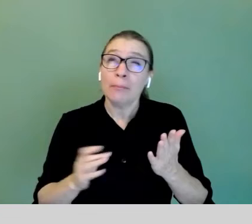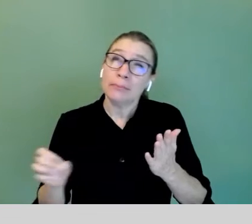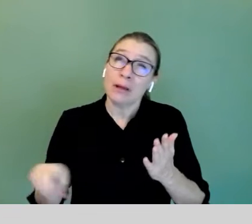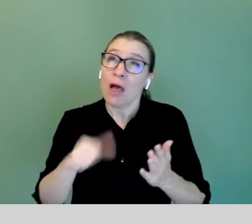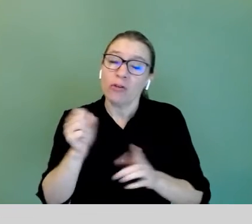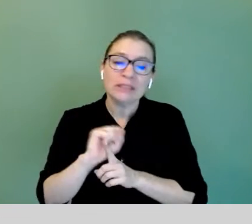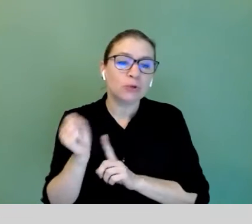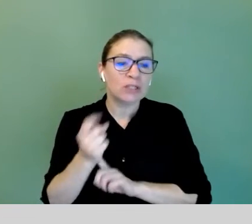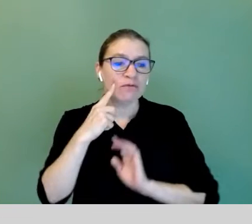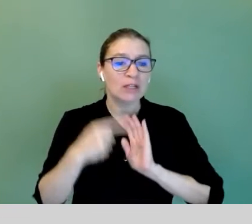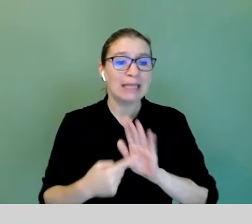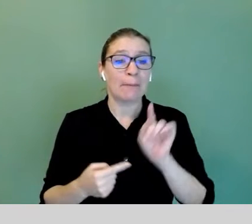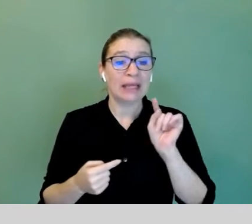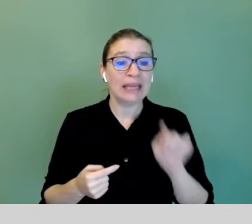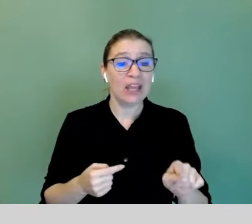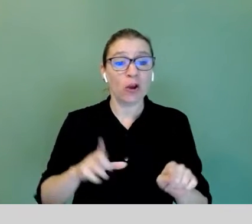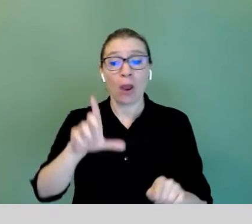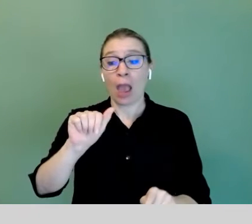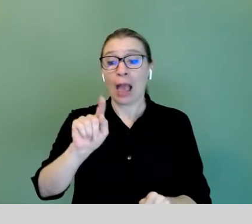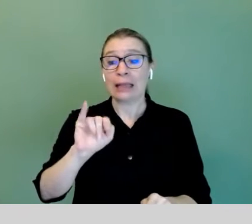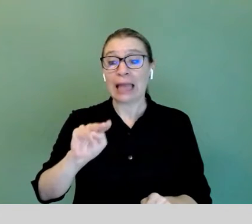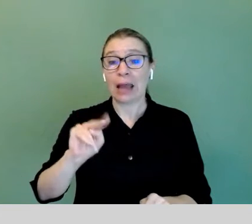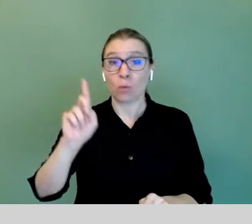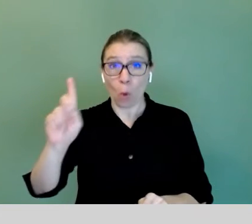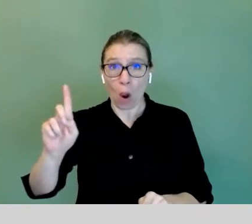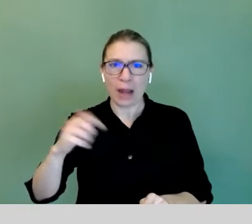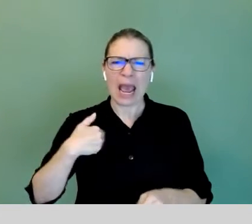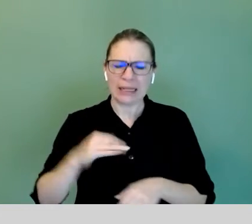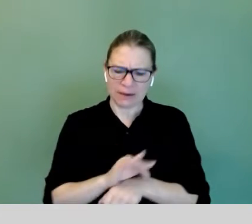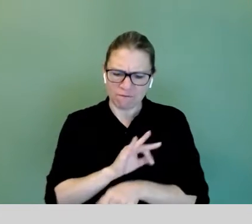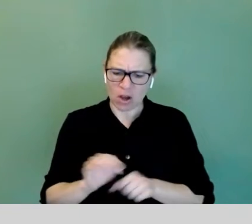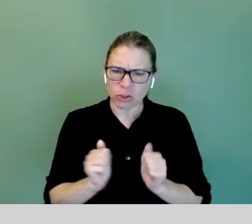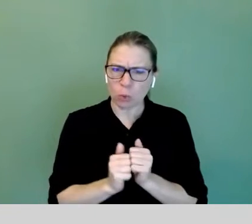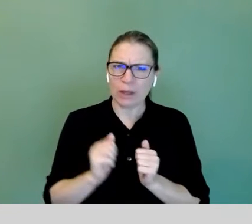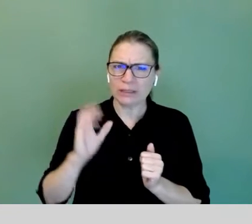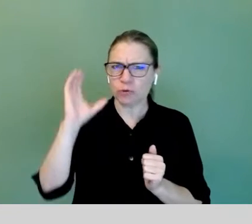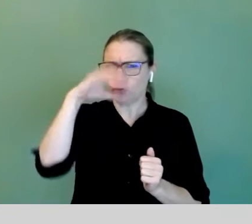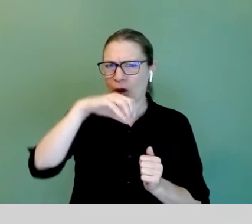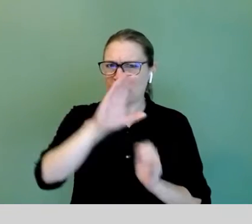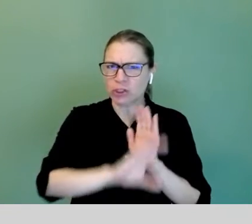For example, here with Latin-1, I had some function with some strange characters,